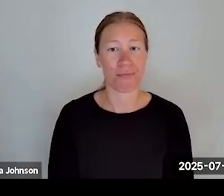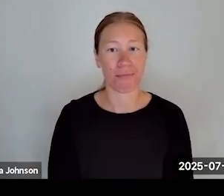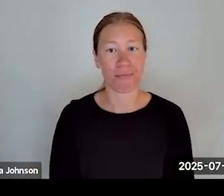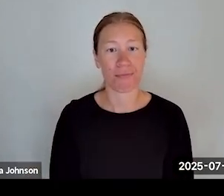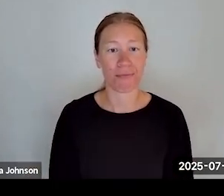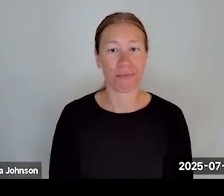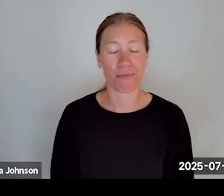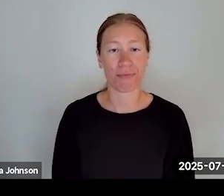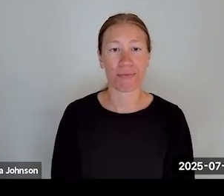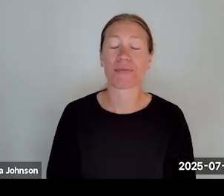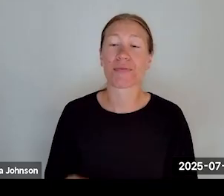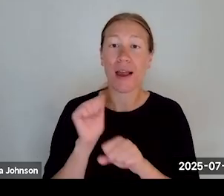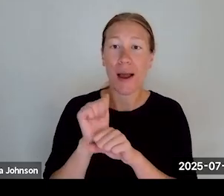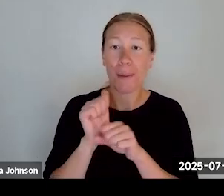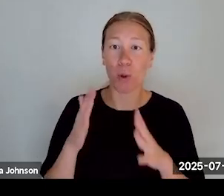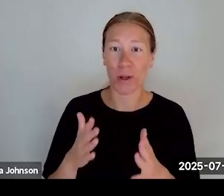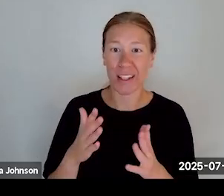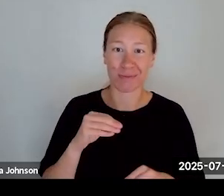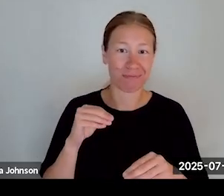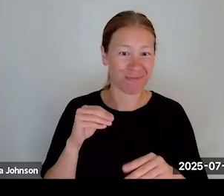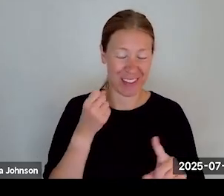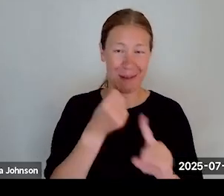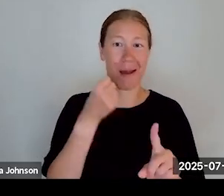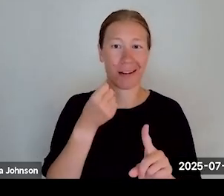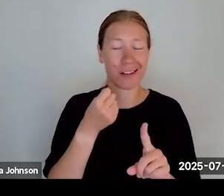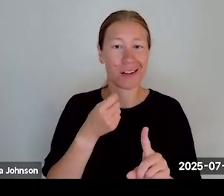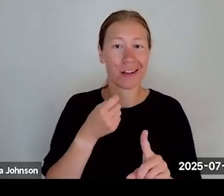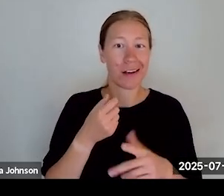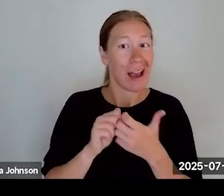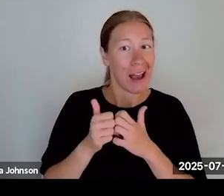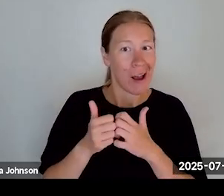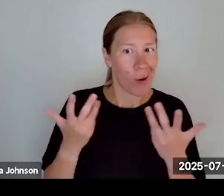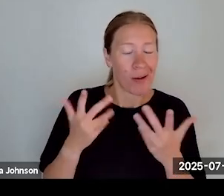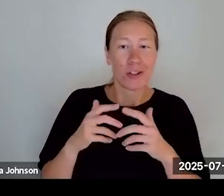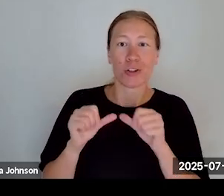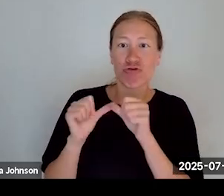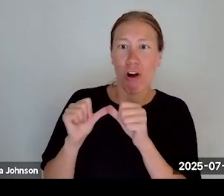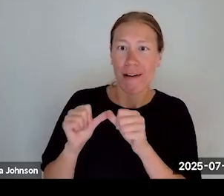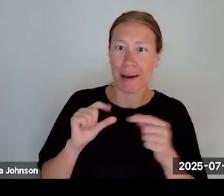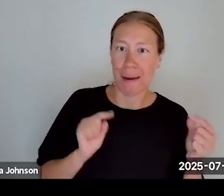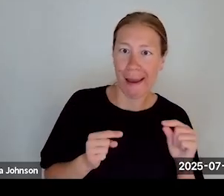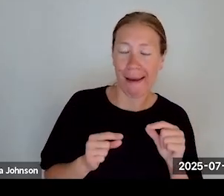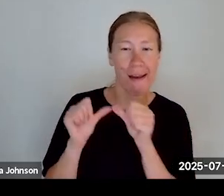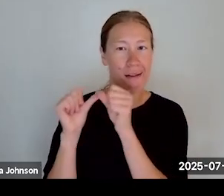For employees impacted by chronic pain or chronic fatigue, some solutions can be the use of additional breaks.